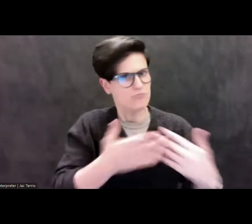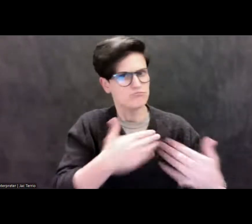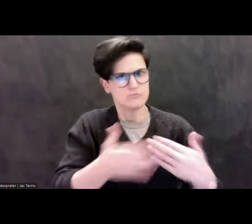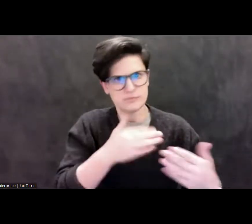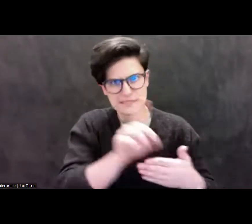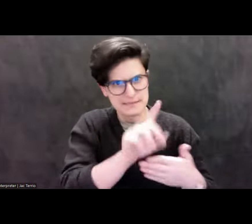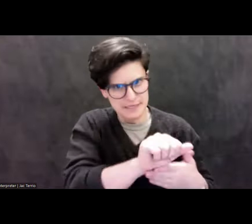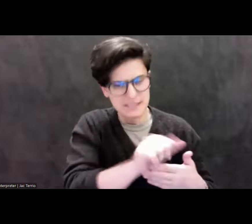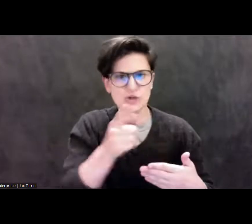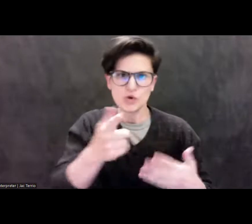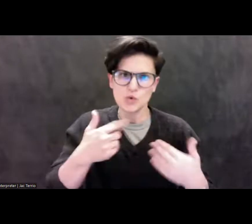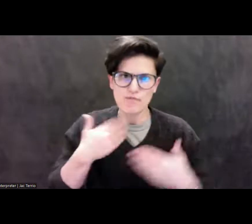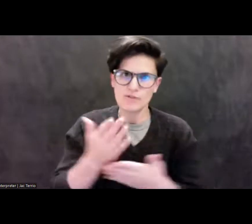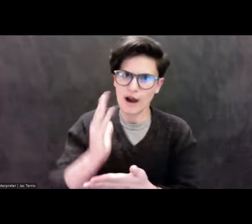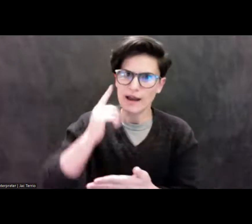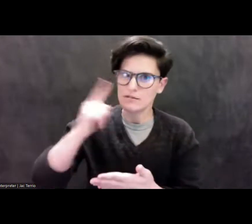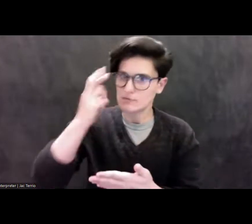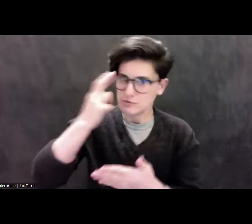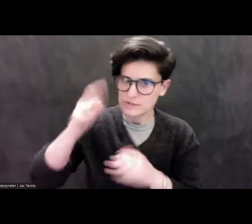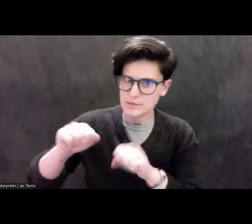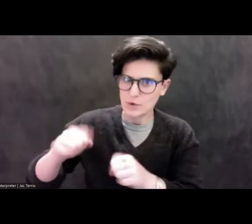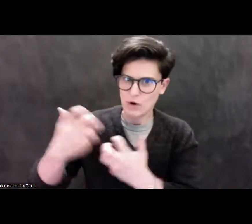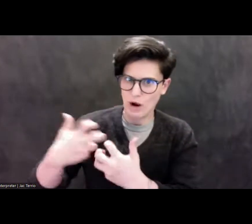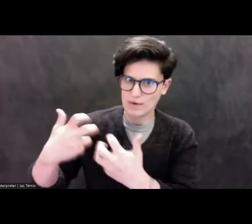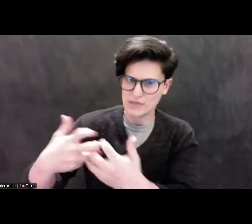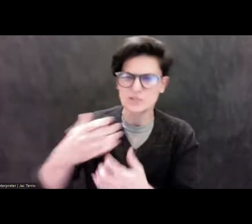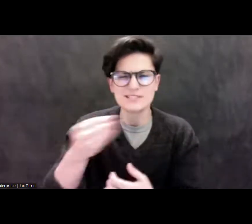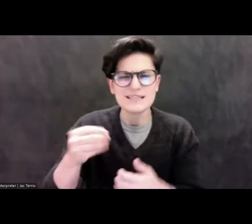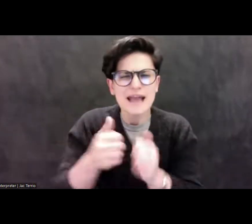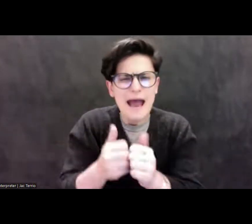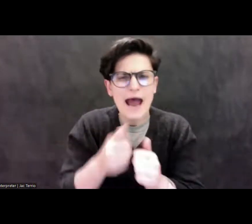and how to file a complaint with equal employment, Opportunity Commission or Ee.